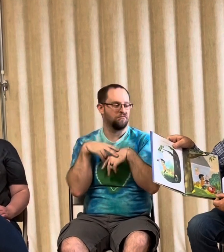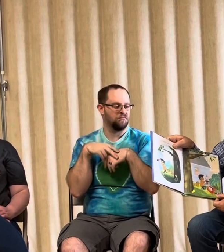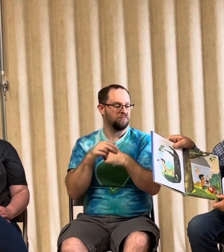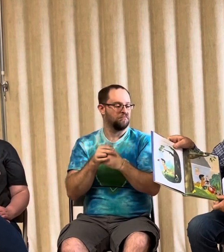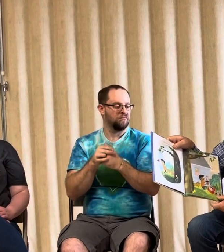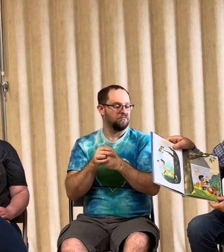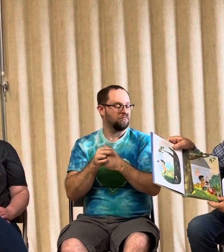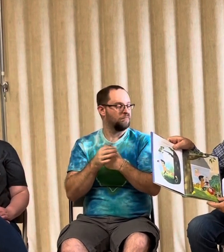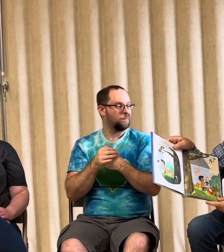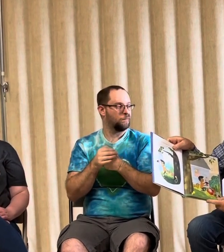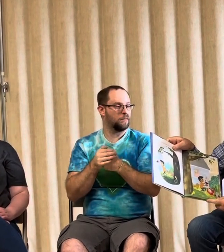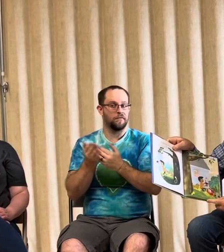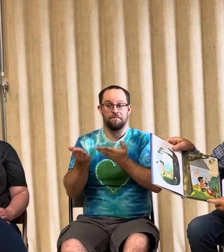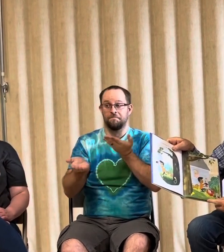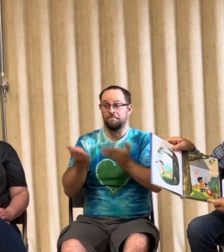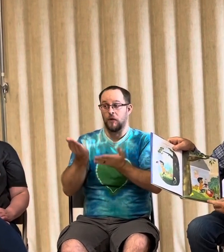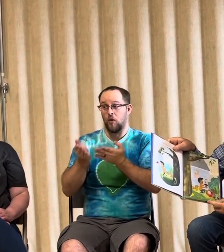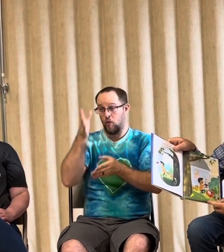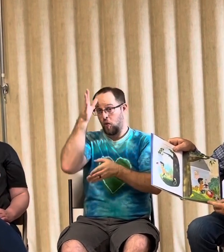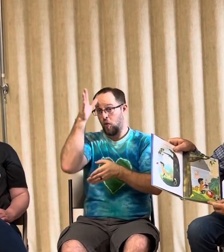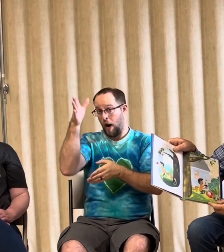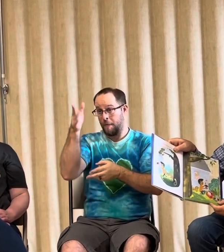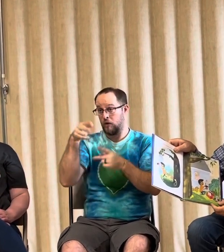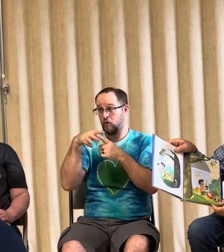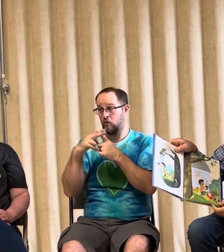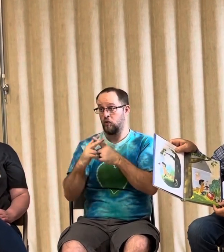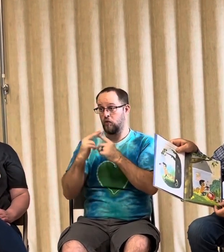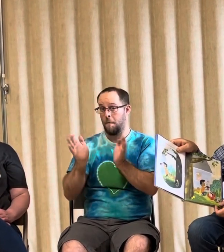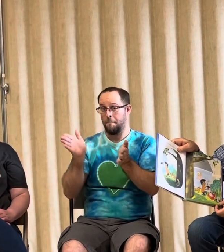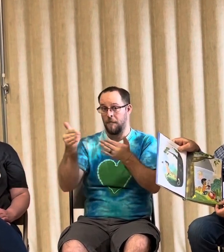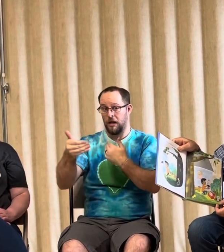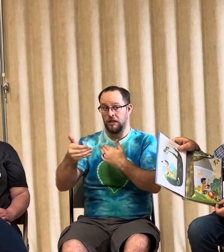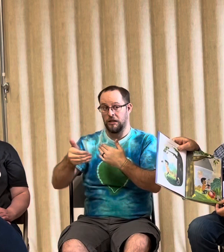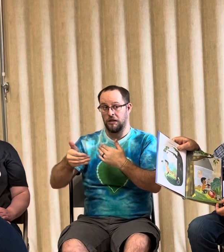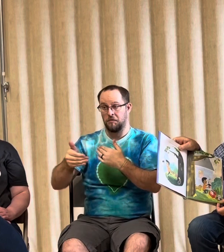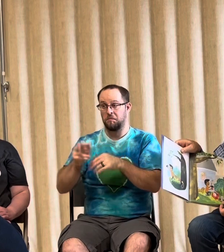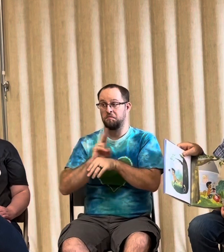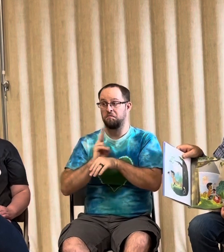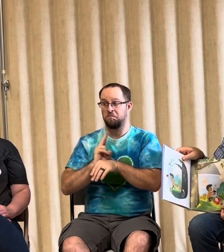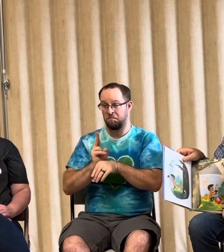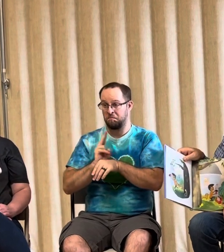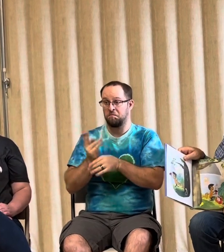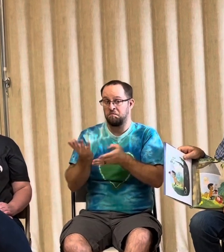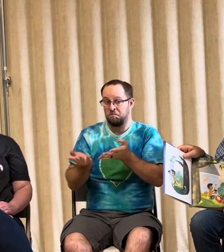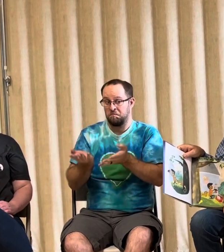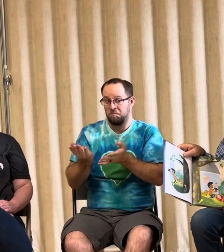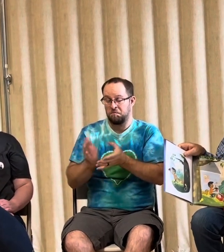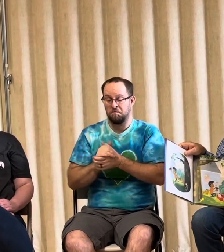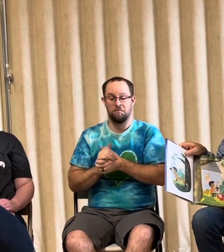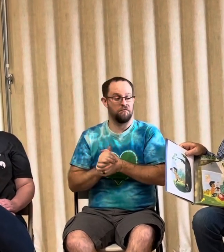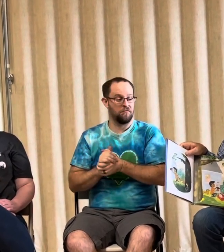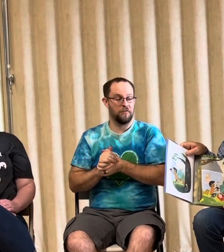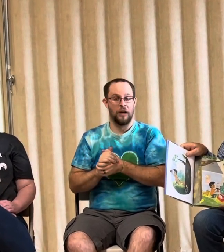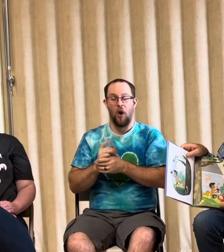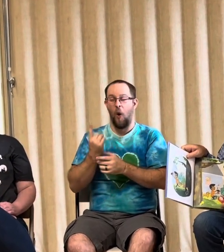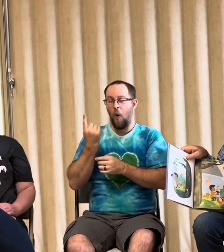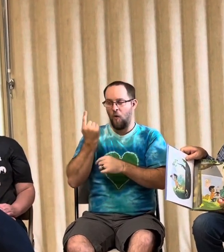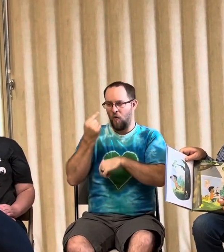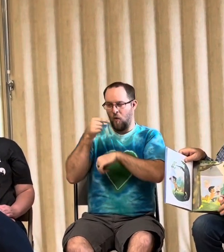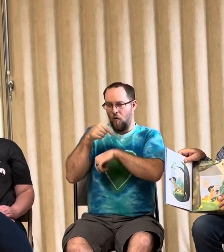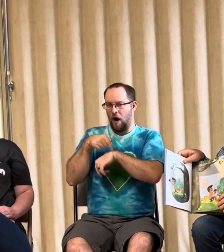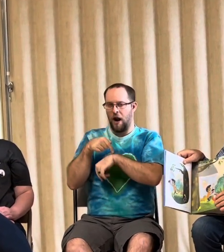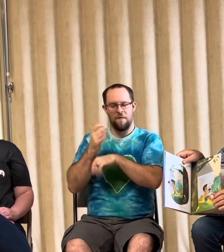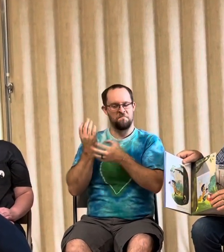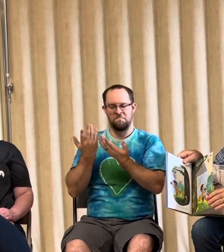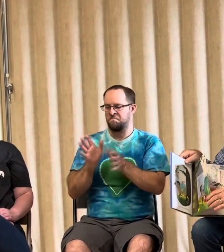was going on. Maybe Grandpa's Toolbox will be useful just for this one time. And what do you